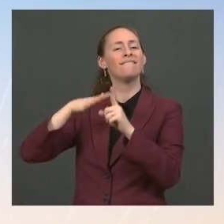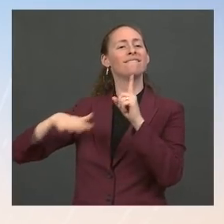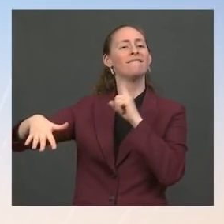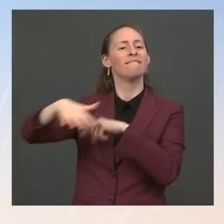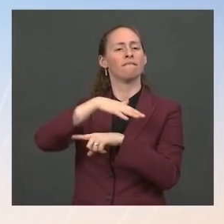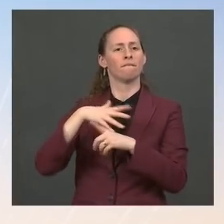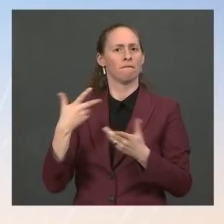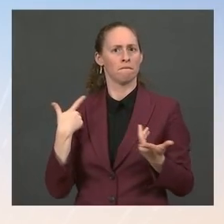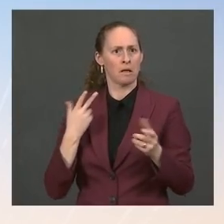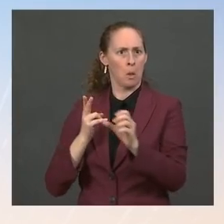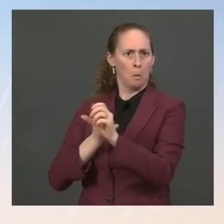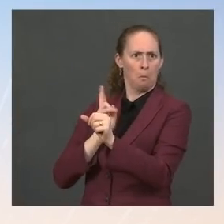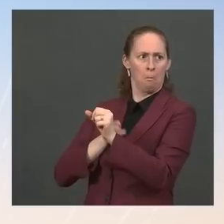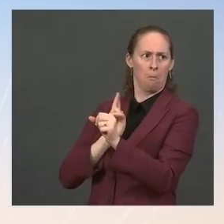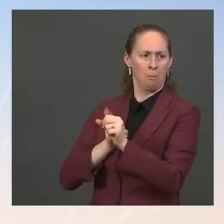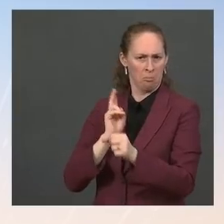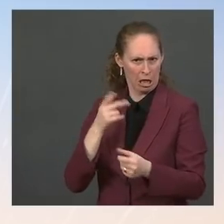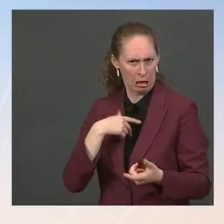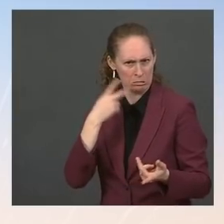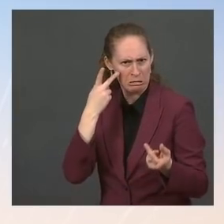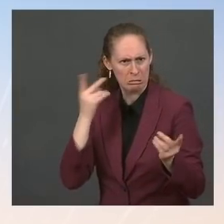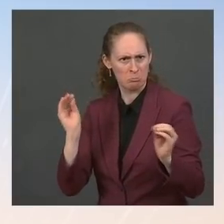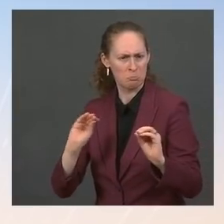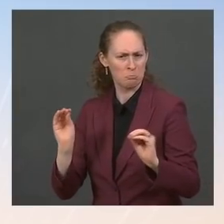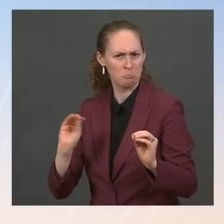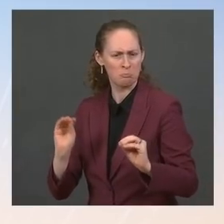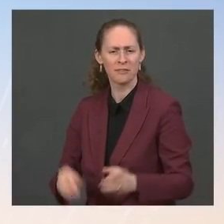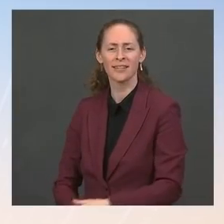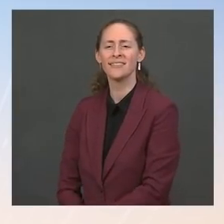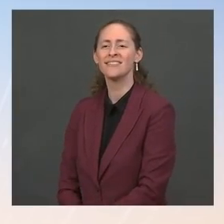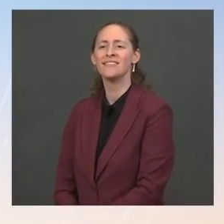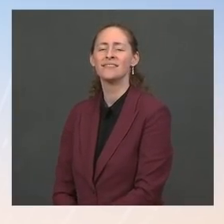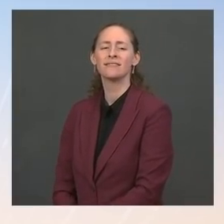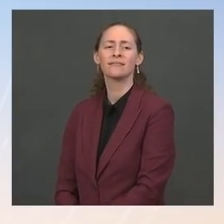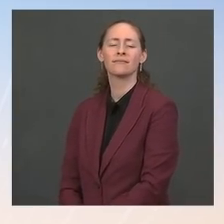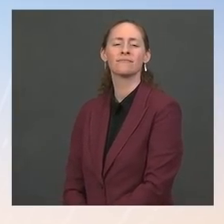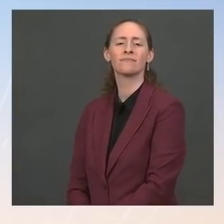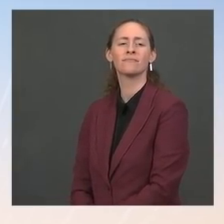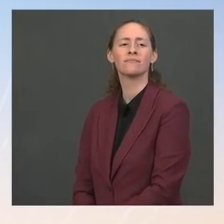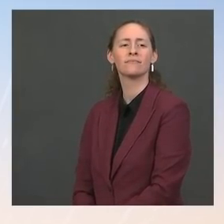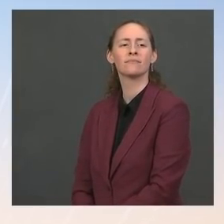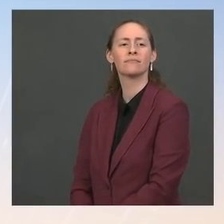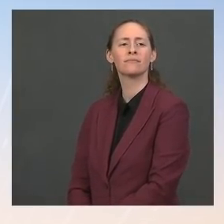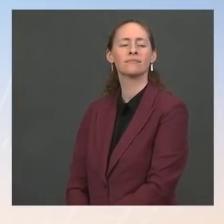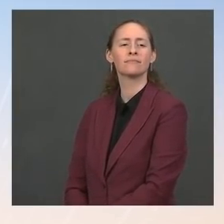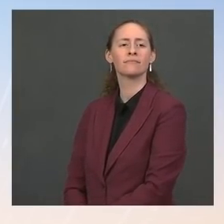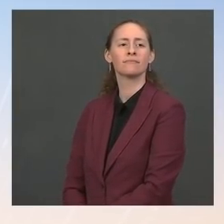The Press: But also, companies that are worried about losing their workers are probably waiting to implement a vaccine mandate. Right? So as --